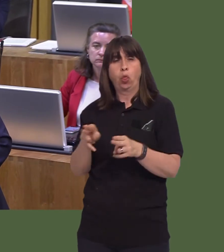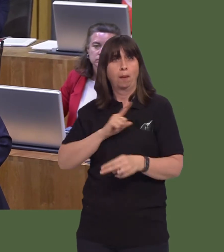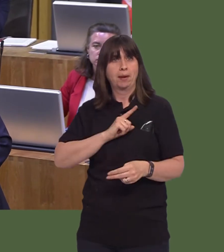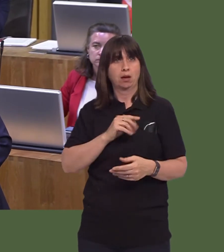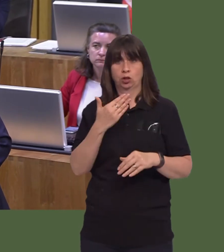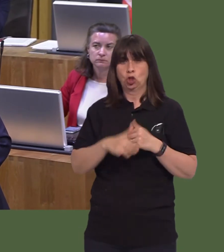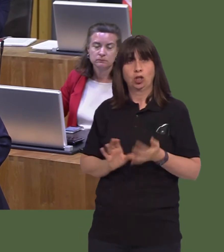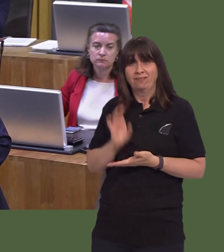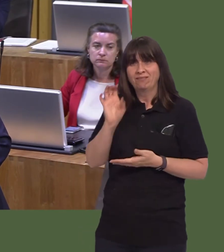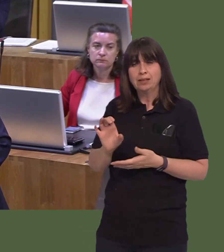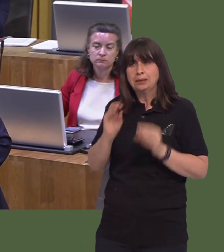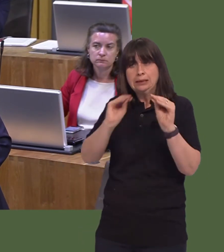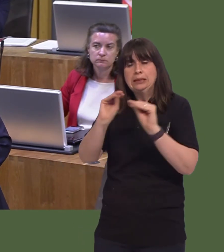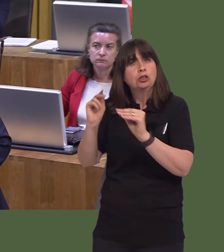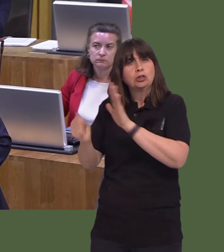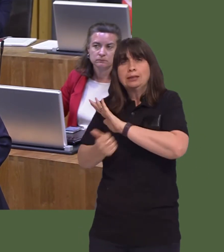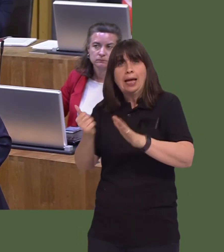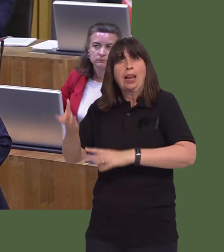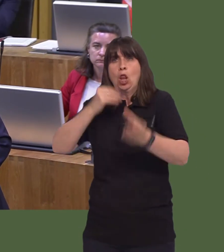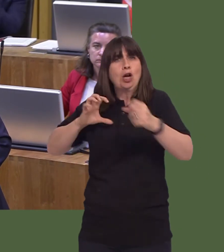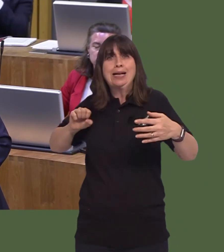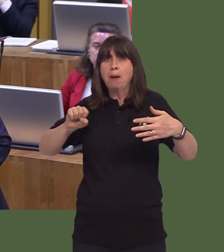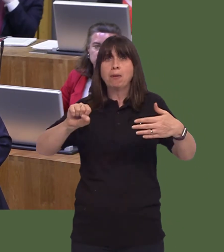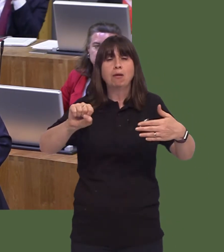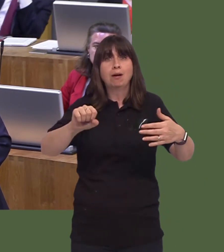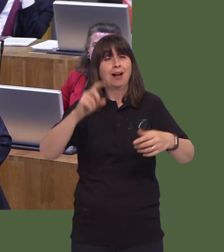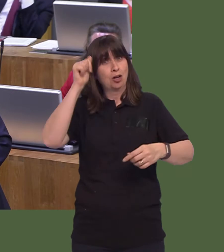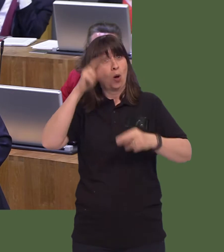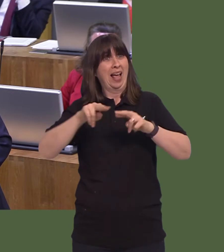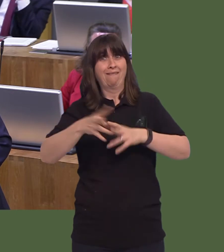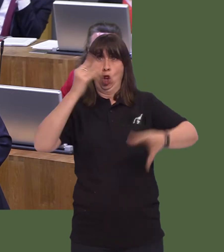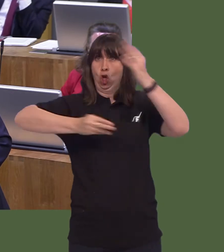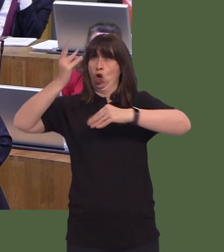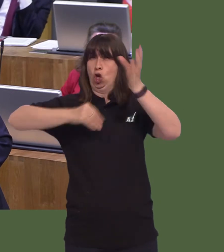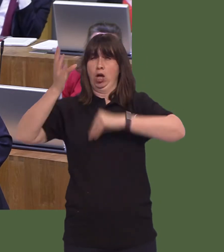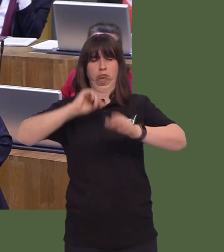We know that the more skilled people are, the more productive they are and the more they can earn.